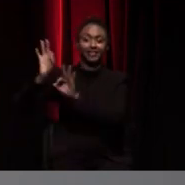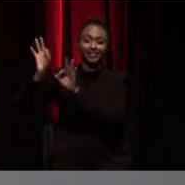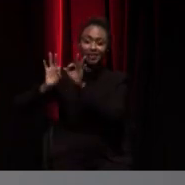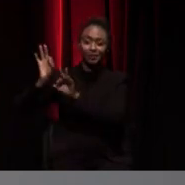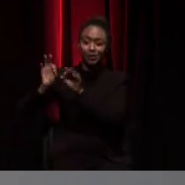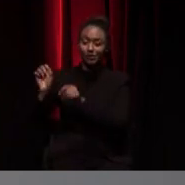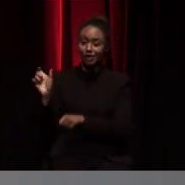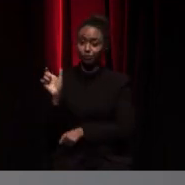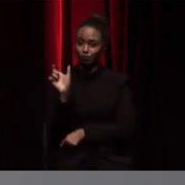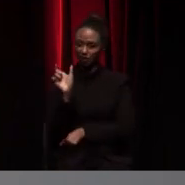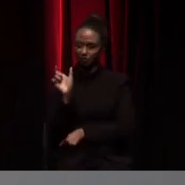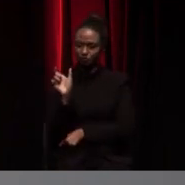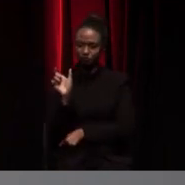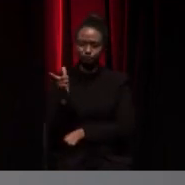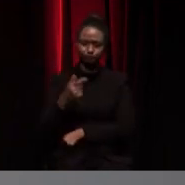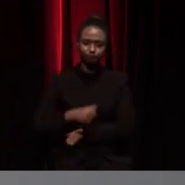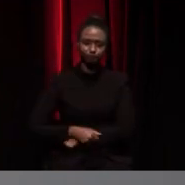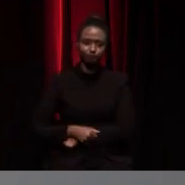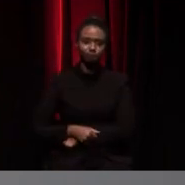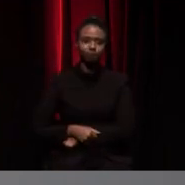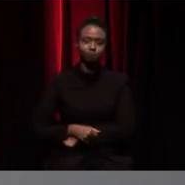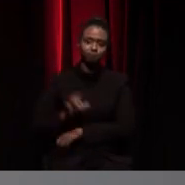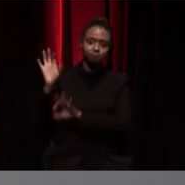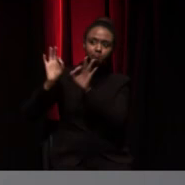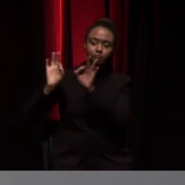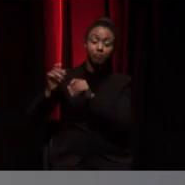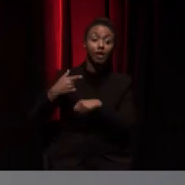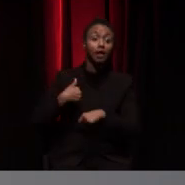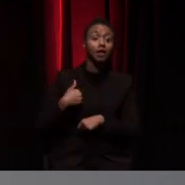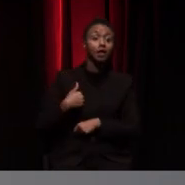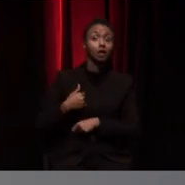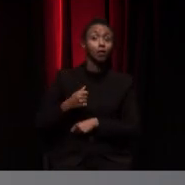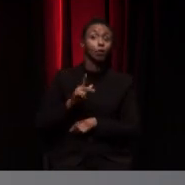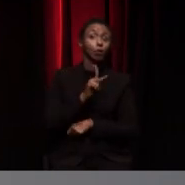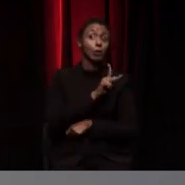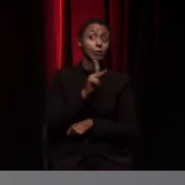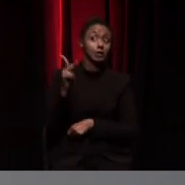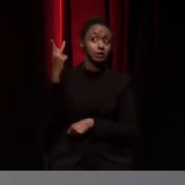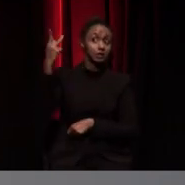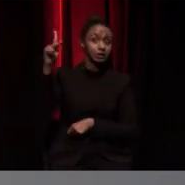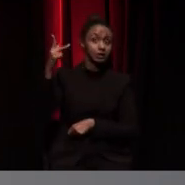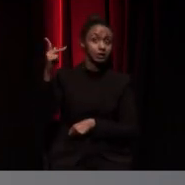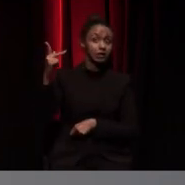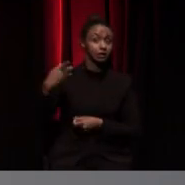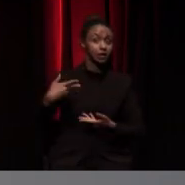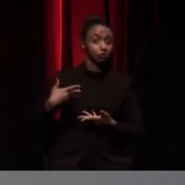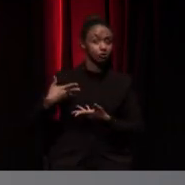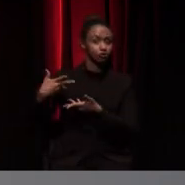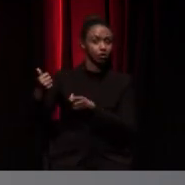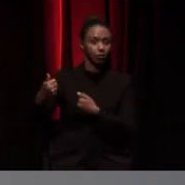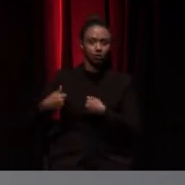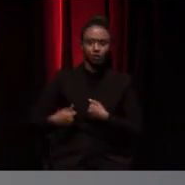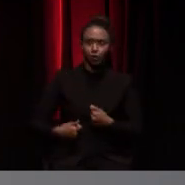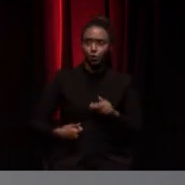I had the opportunity to talk with the president who called for me. I’d never been summoned before,